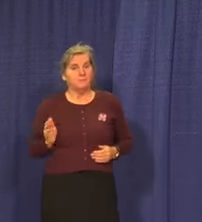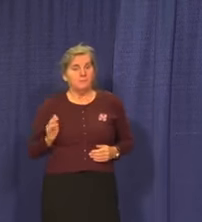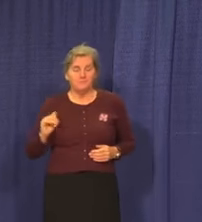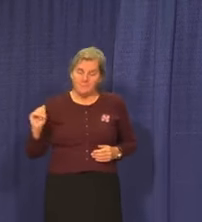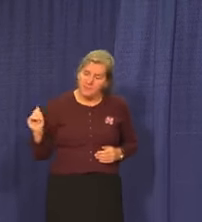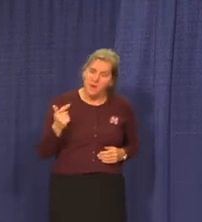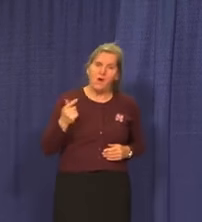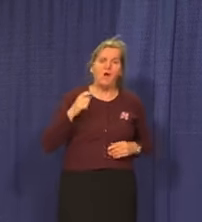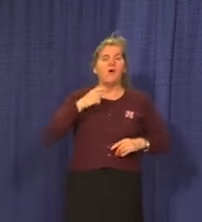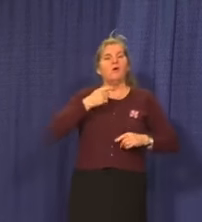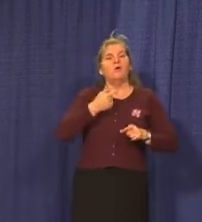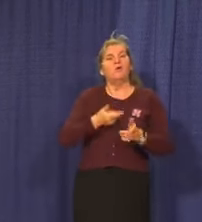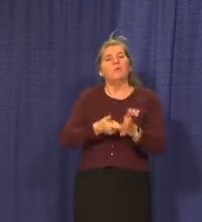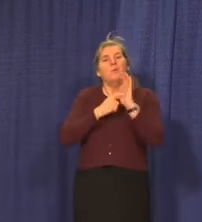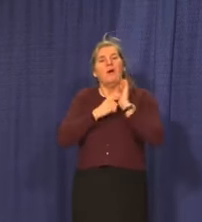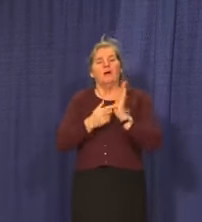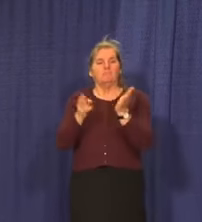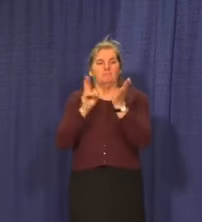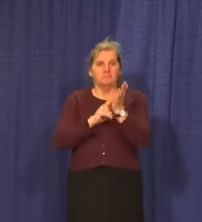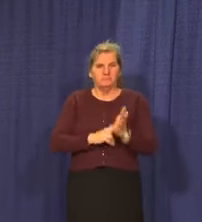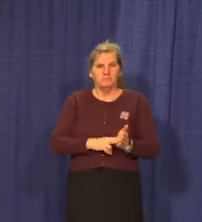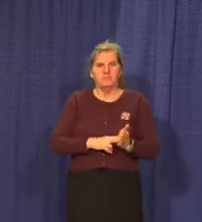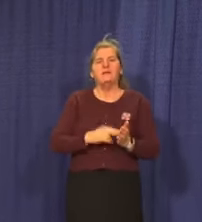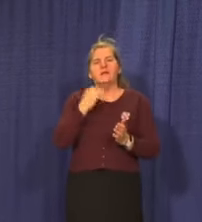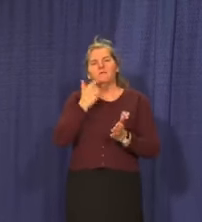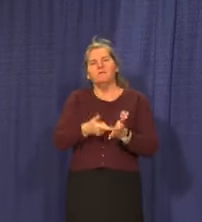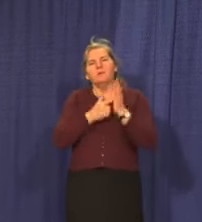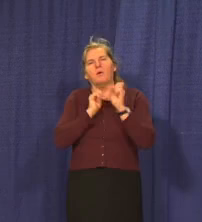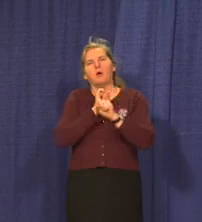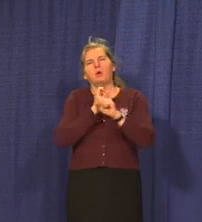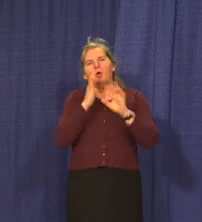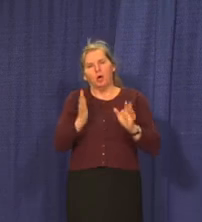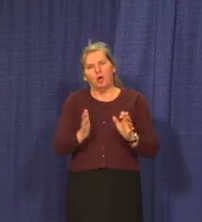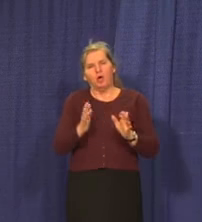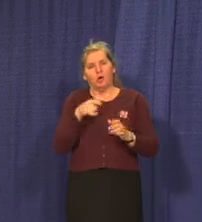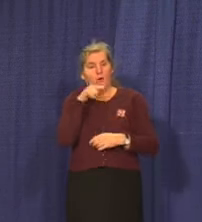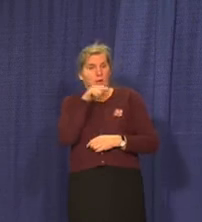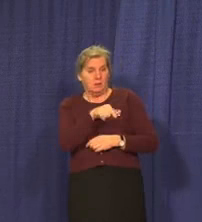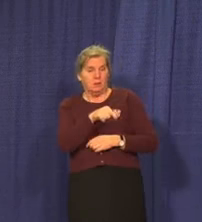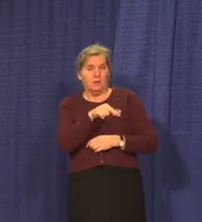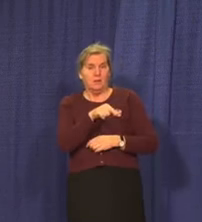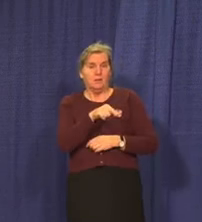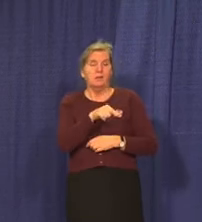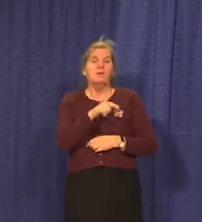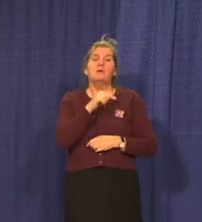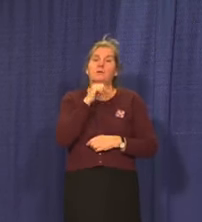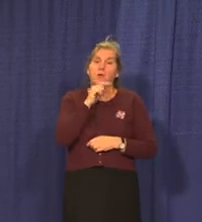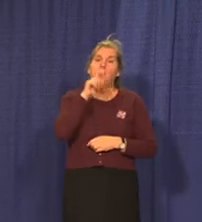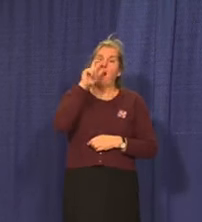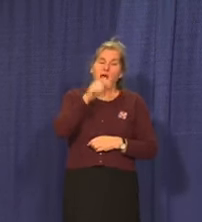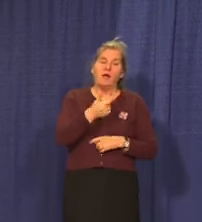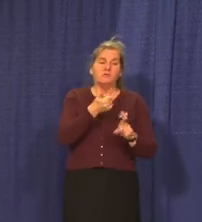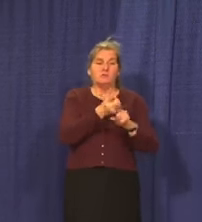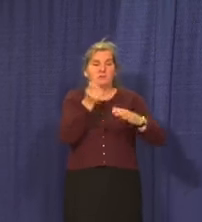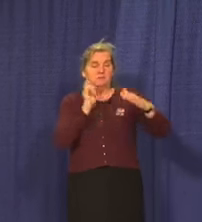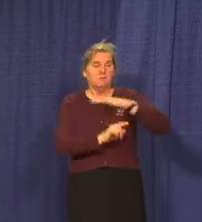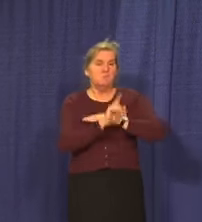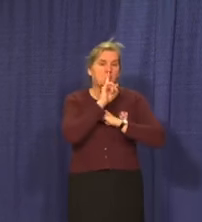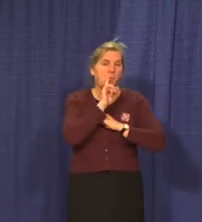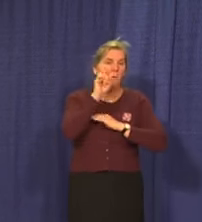TO SIGN A DECLARATION. CRITICAL SERVICE WORKERS DO NOT NEED TO SELF ISOLATE AS LONG AS